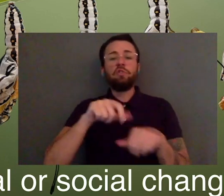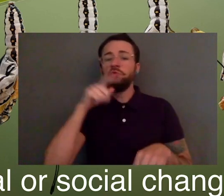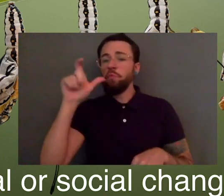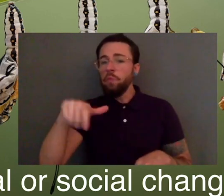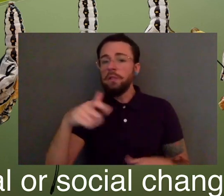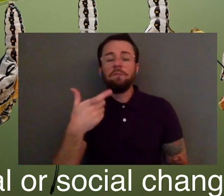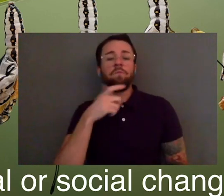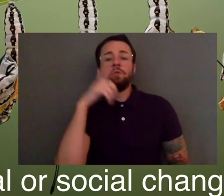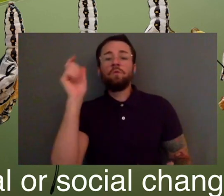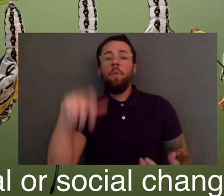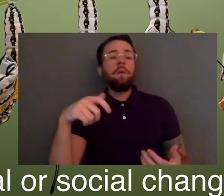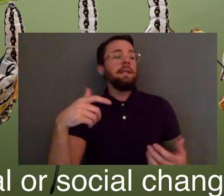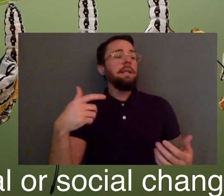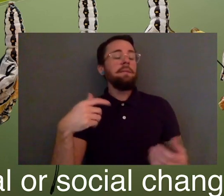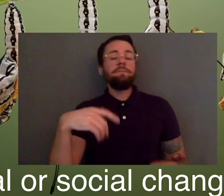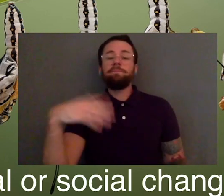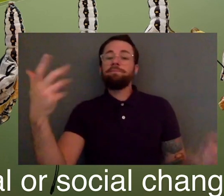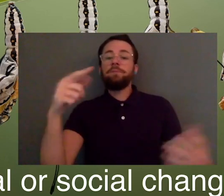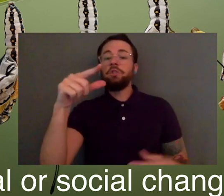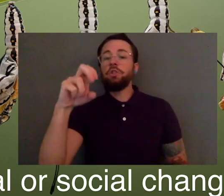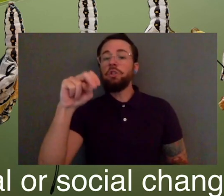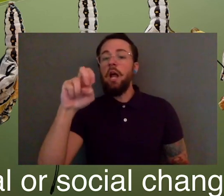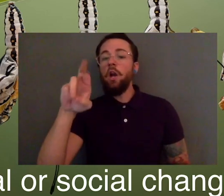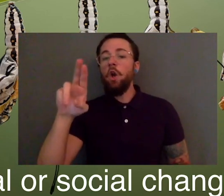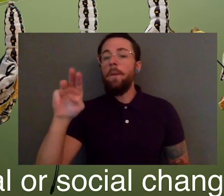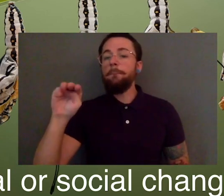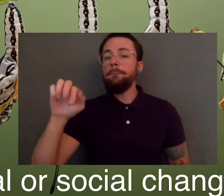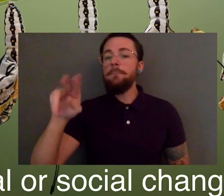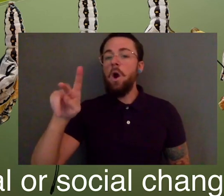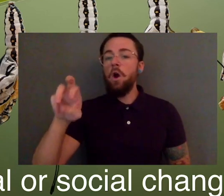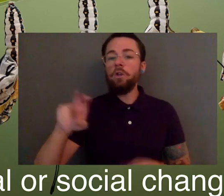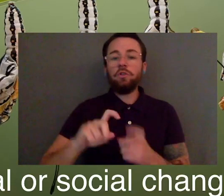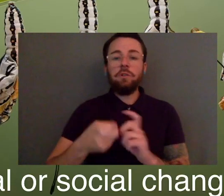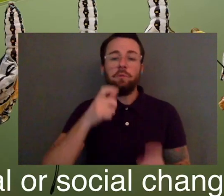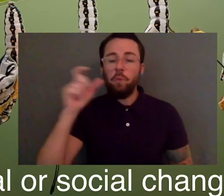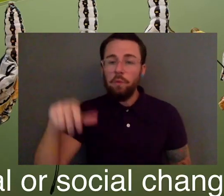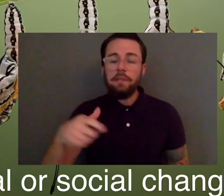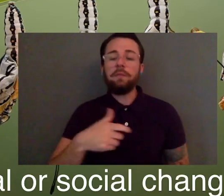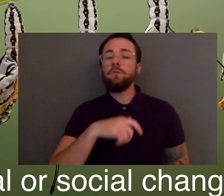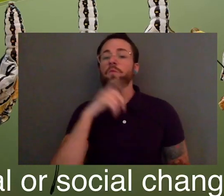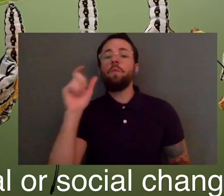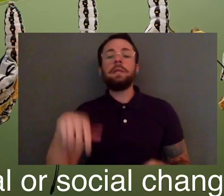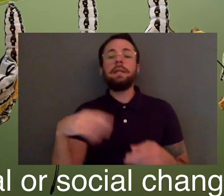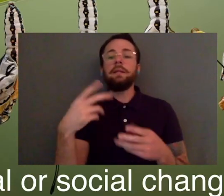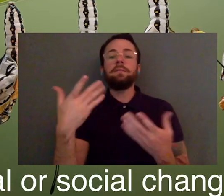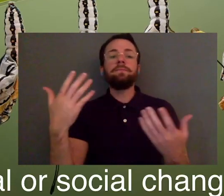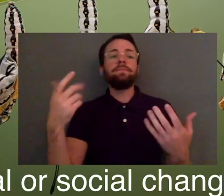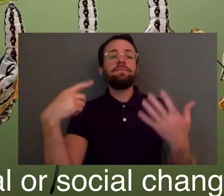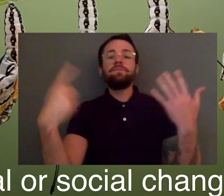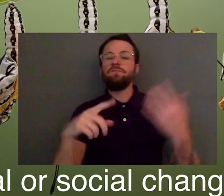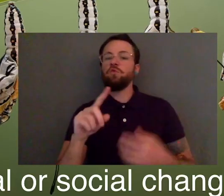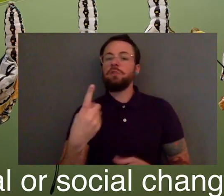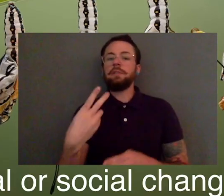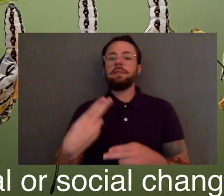If somebody feels like there's a different name that best suits their identity, then they may change that.